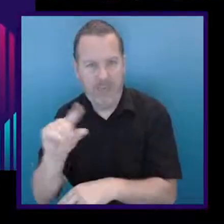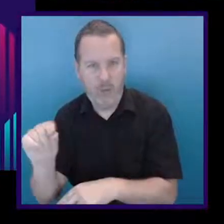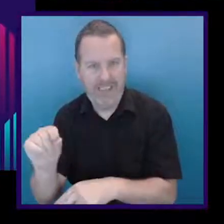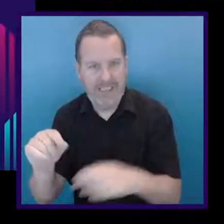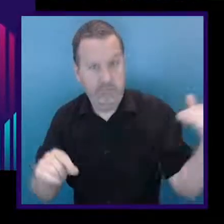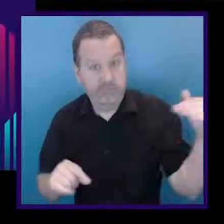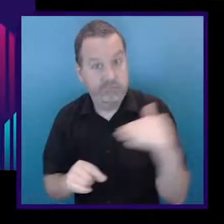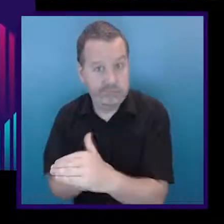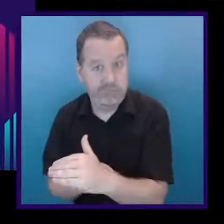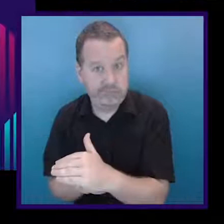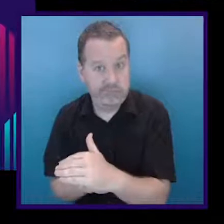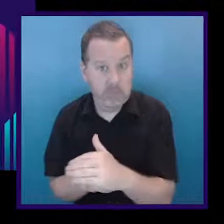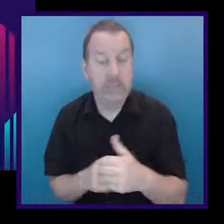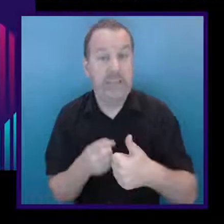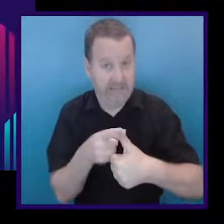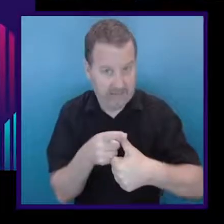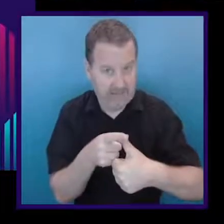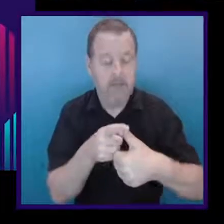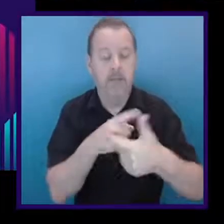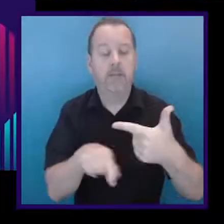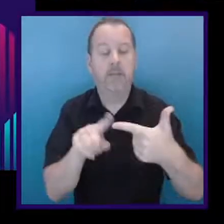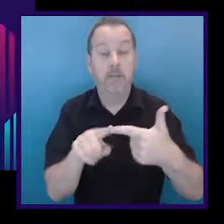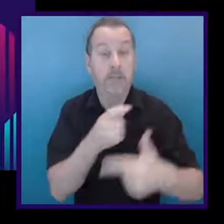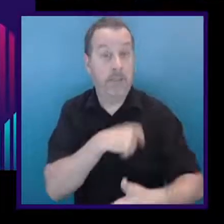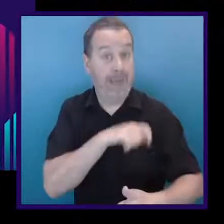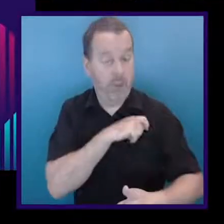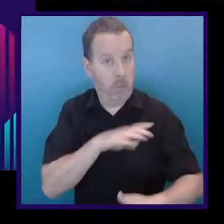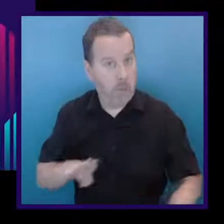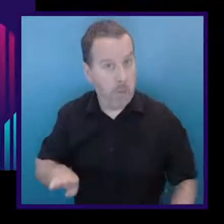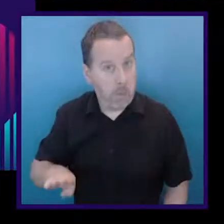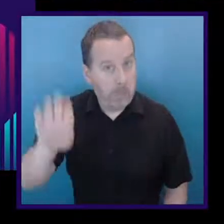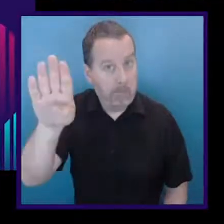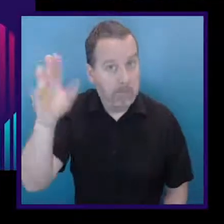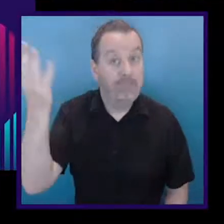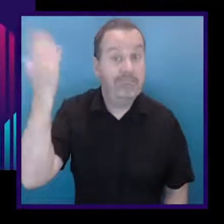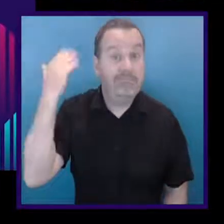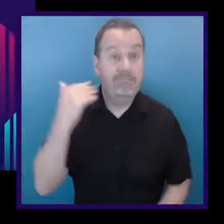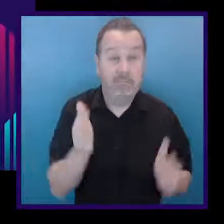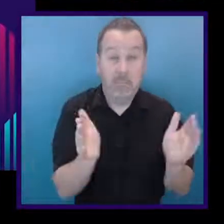Similarly, we can also see that Spanish has grown from a relatively small base, and it